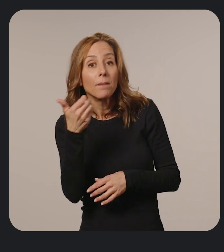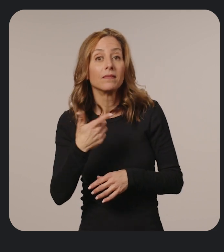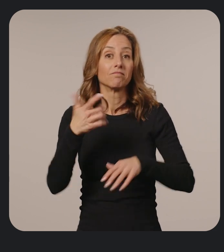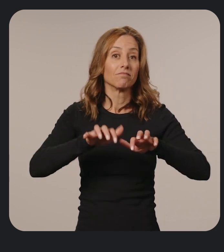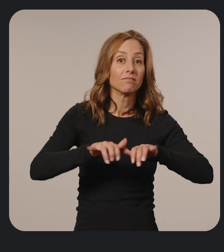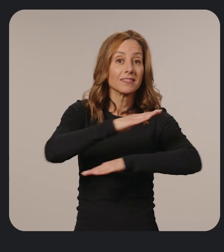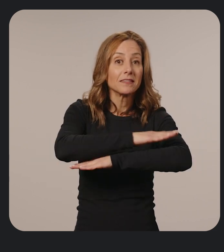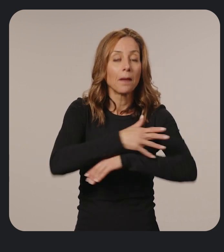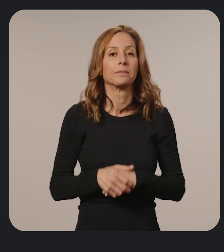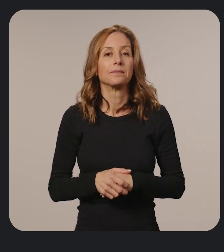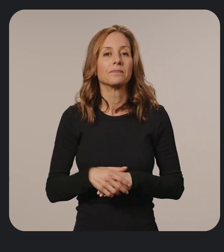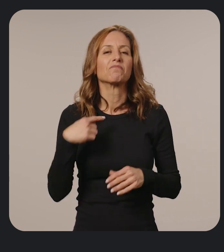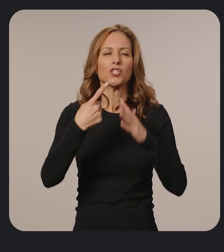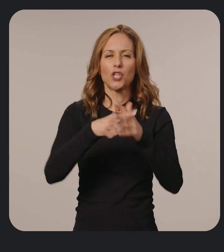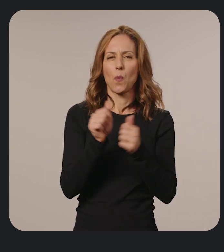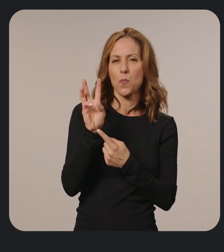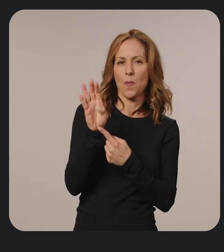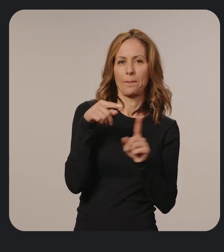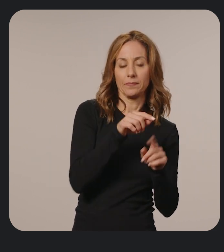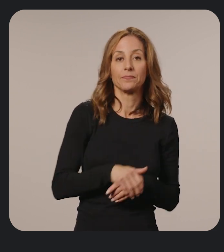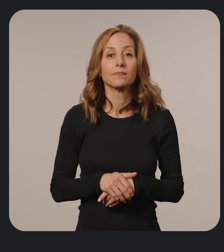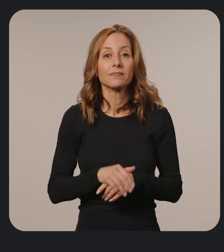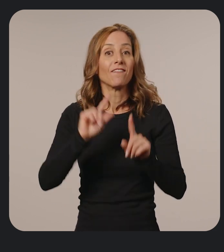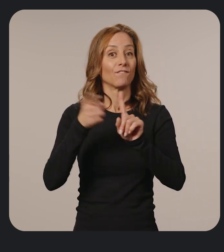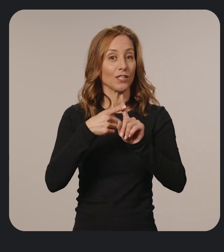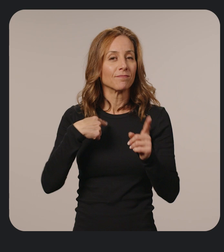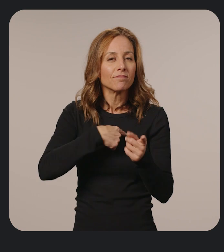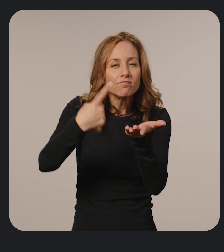whether it's the web, mobile, or desktop. We'll start with the web.